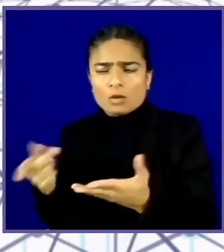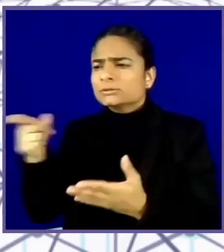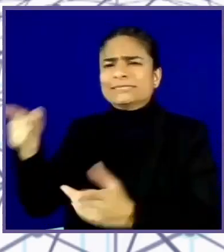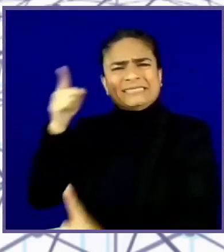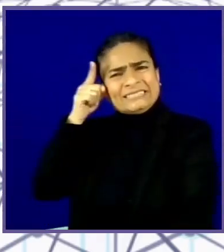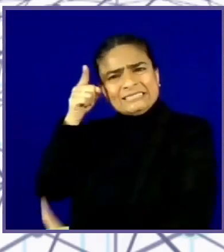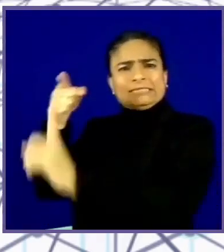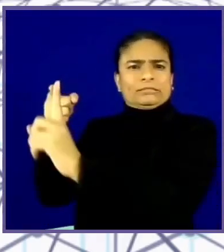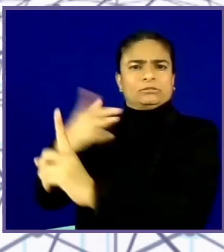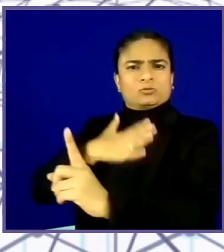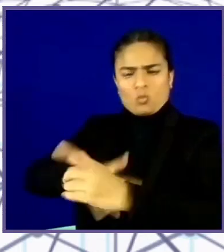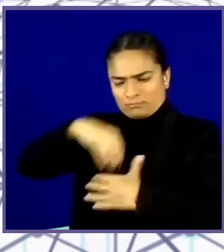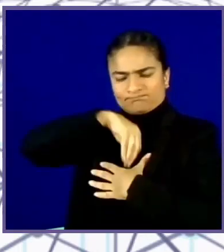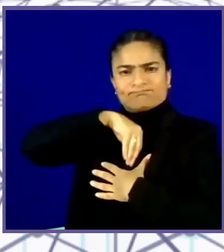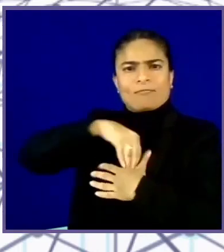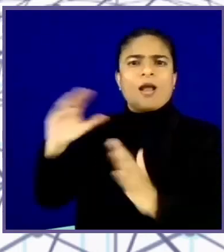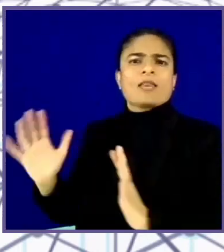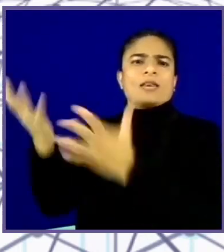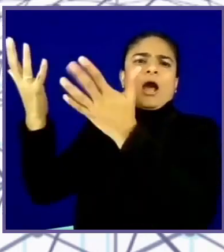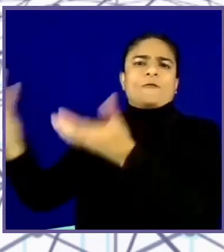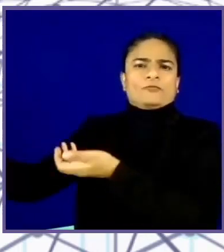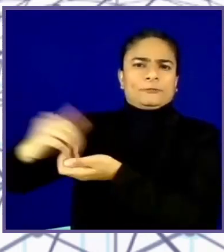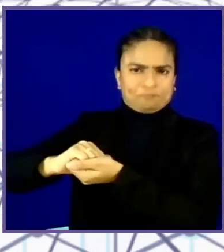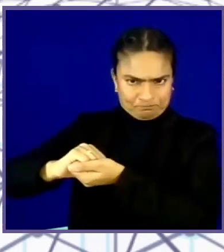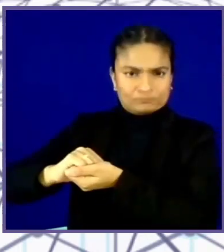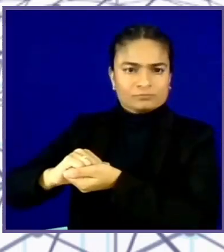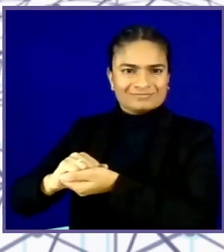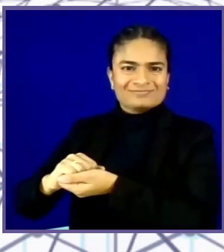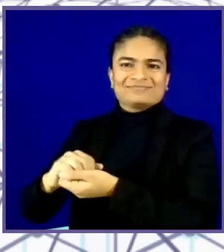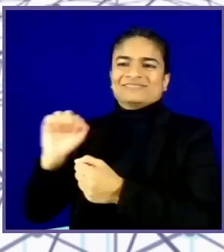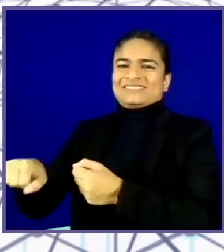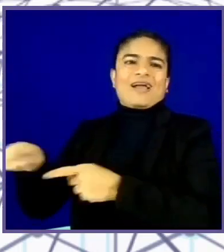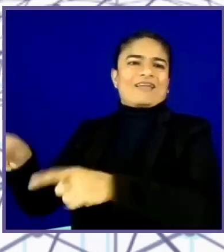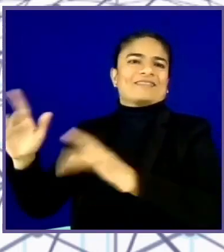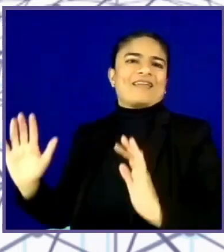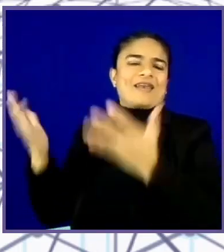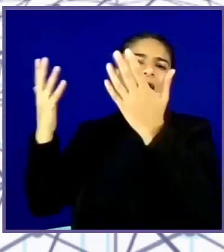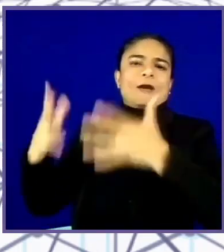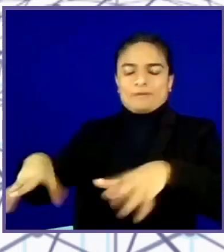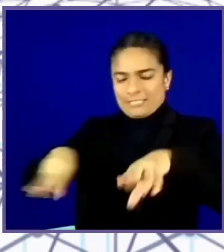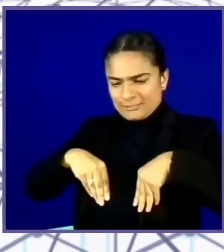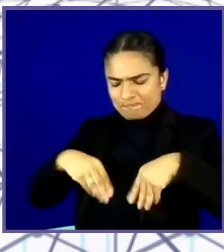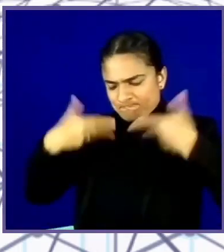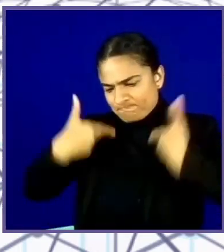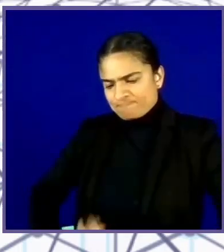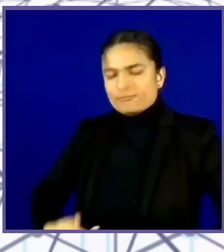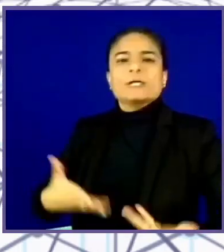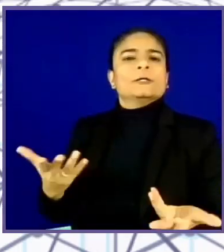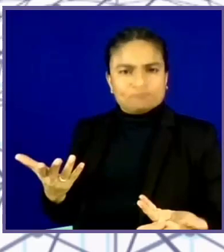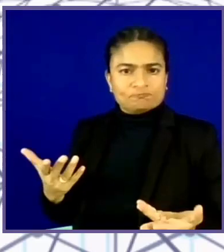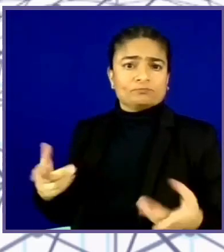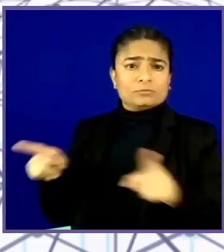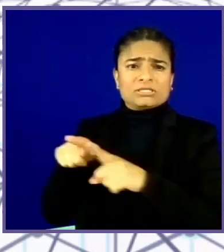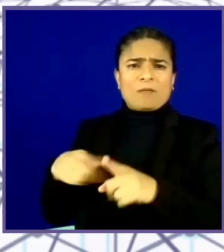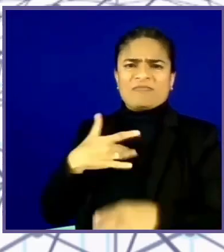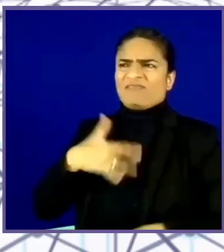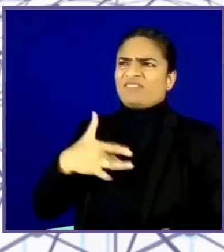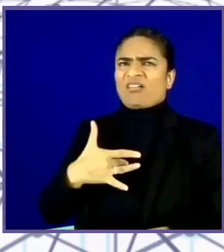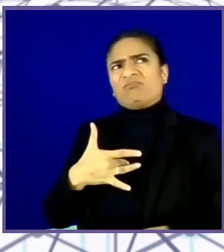A therapeutic intervention plan is designed addressing not only physical interventions